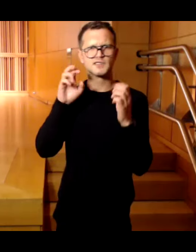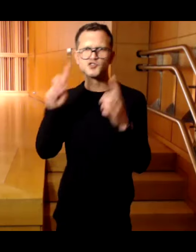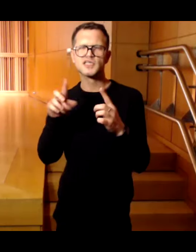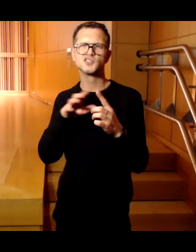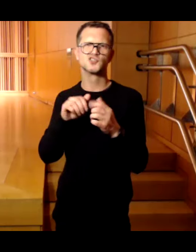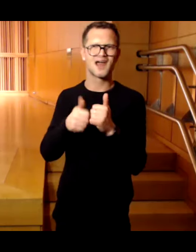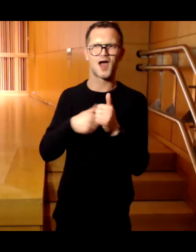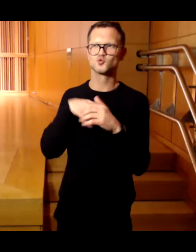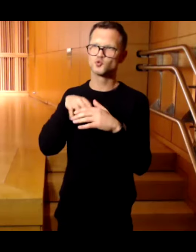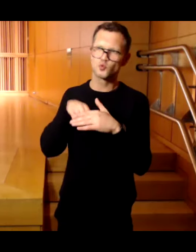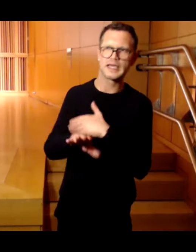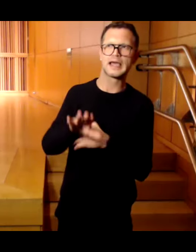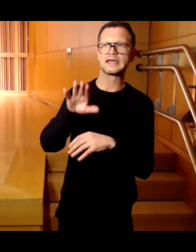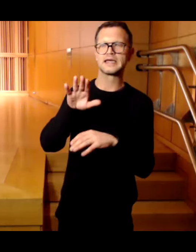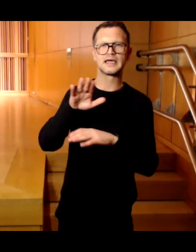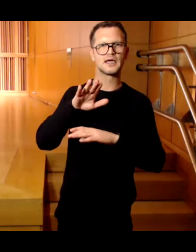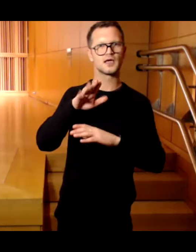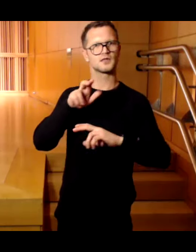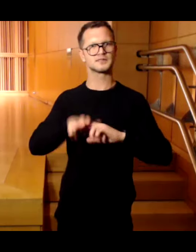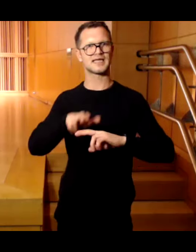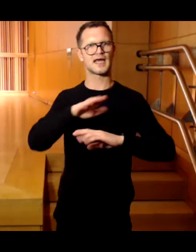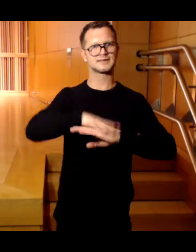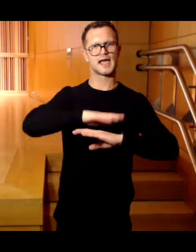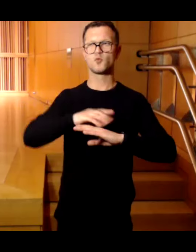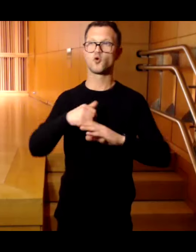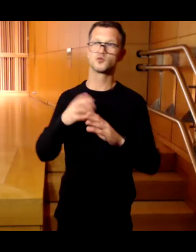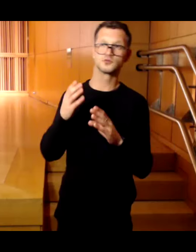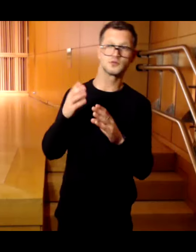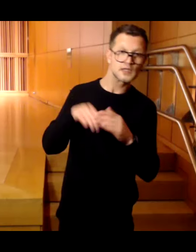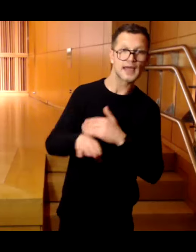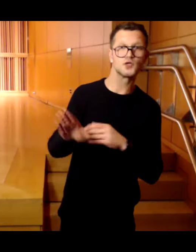with doors that can be closed and also opened.